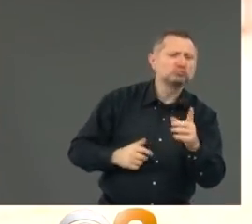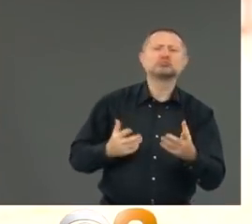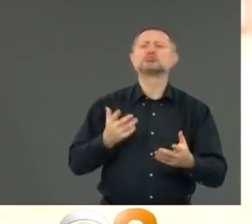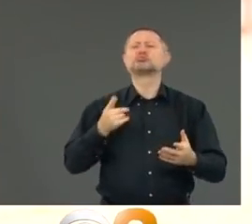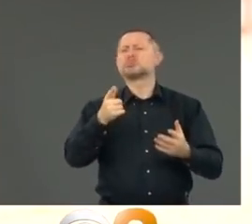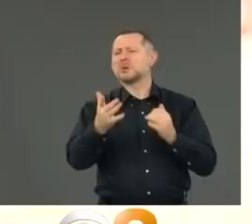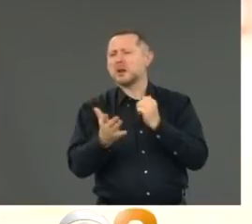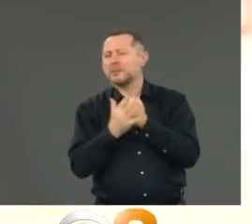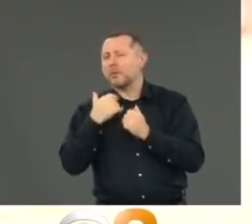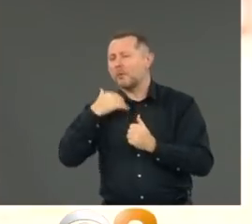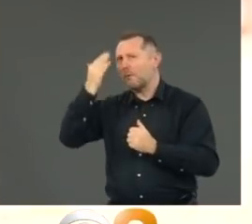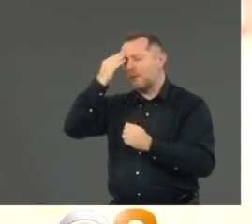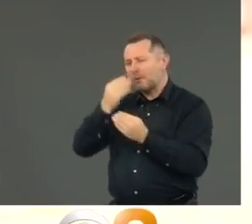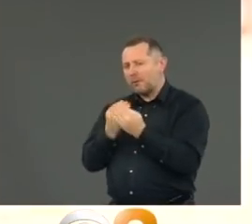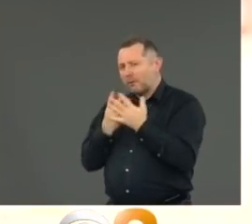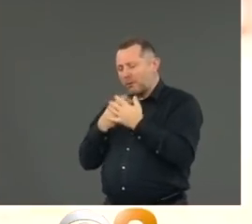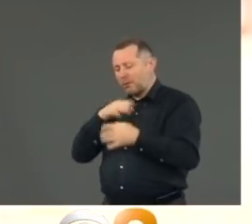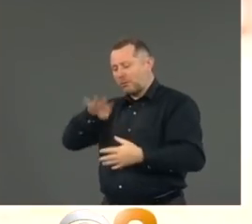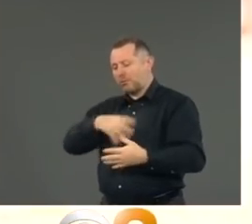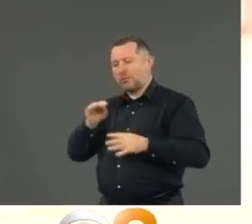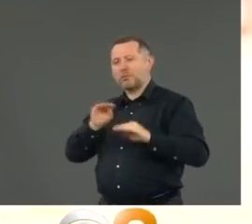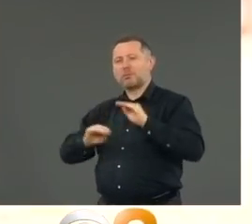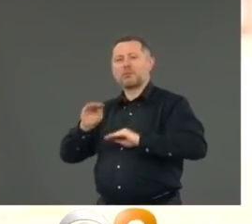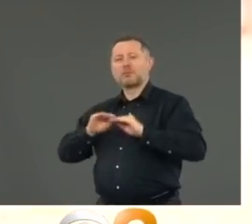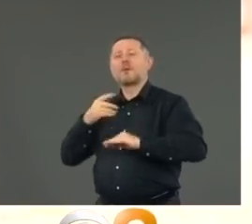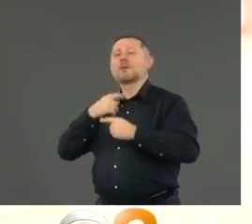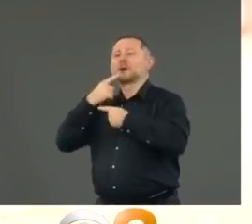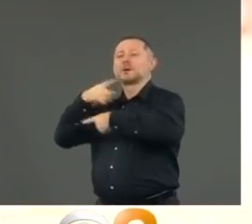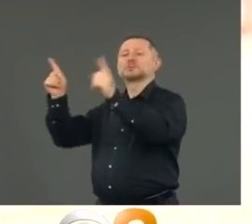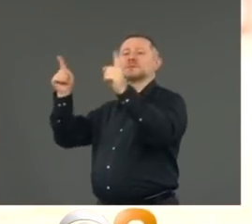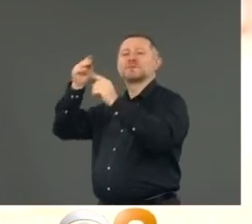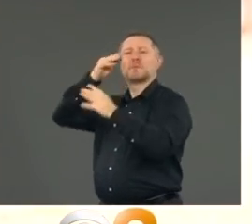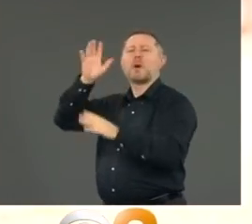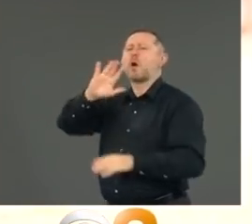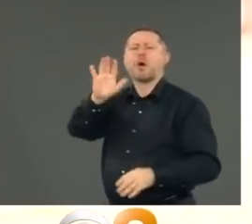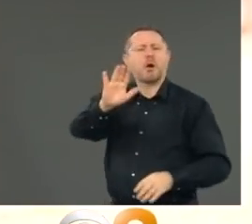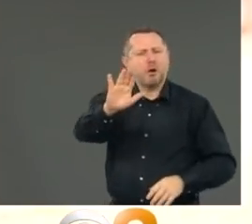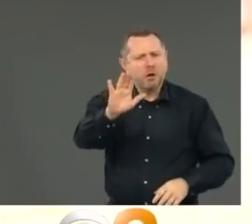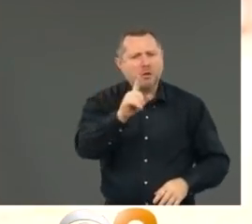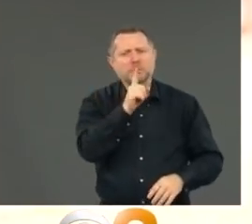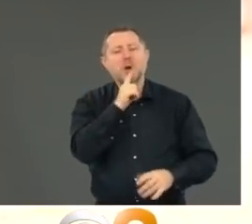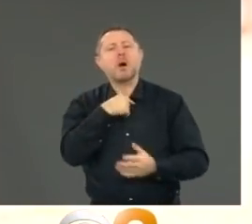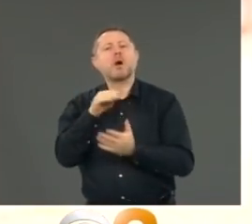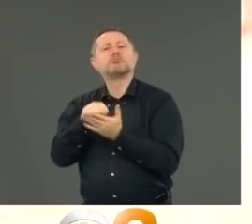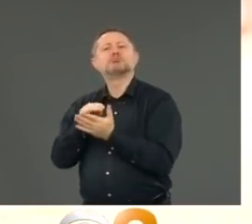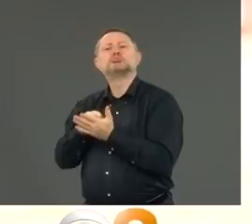WHAT COMMUNITY? ARE YOU AN ESSENTIAL WORKER AND HAVE YOU BEEN WORKING?